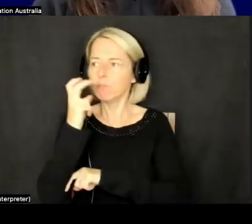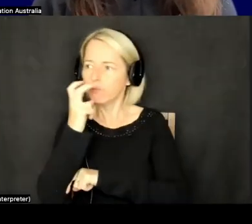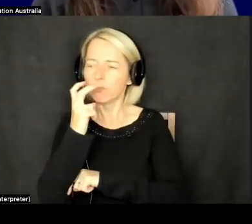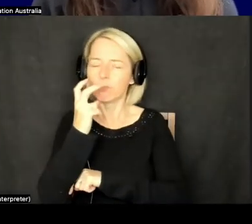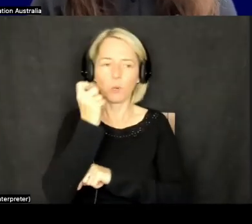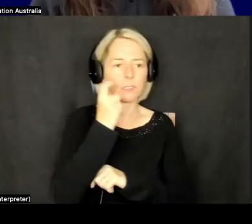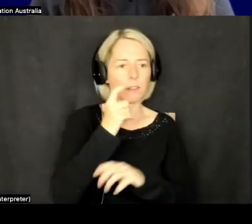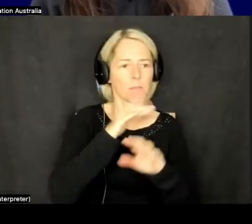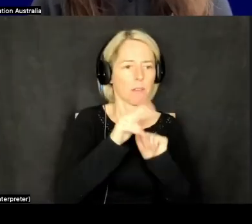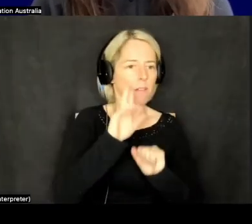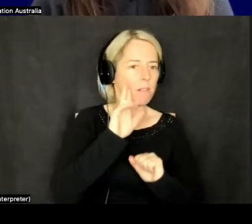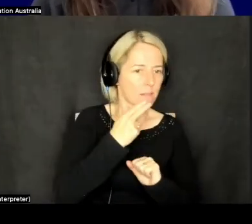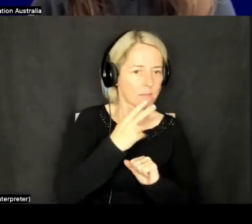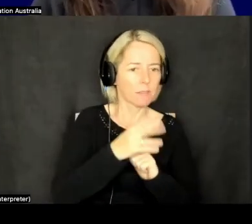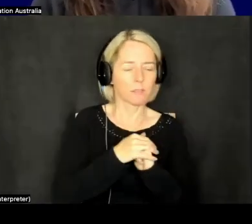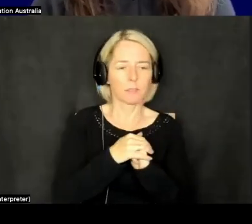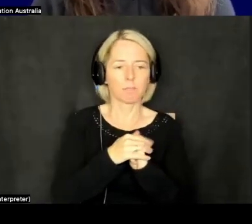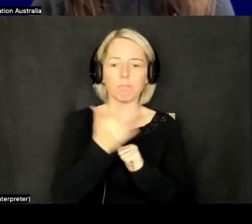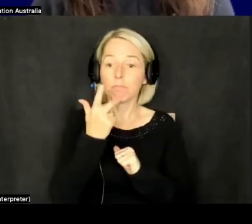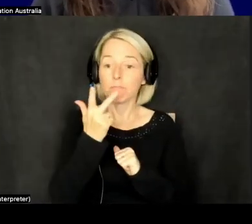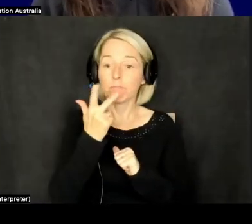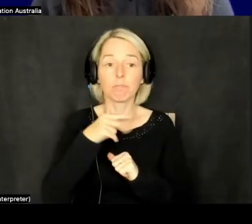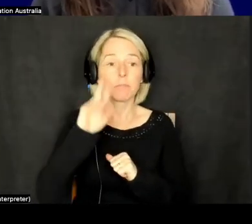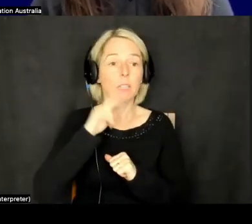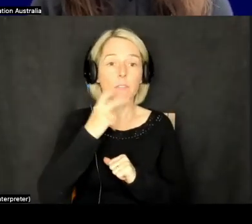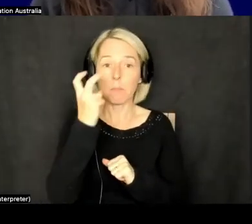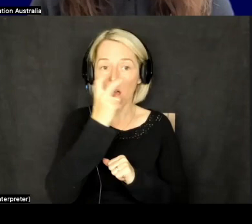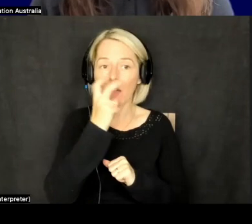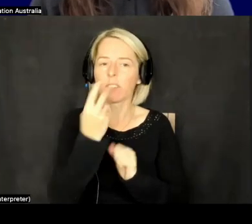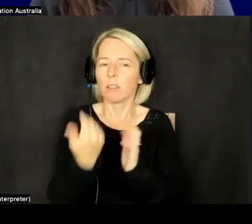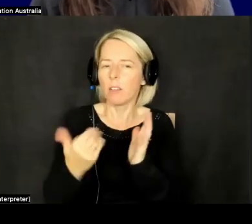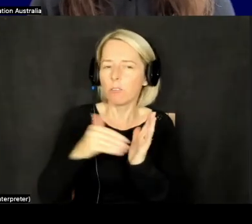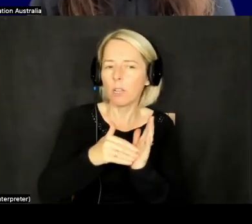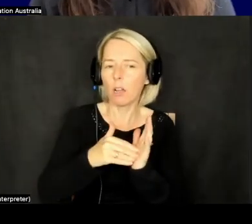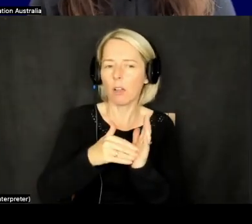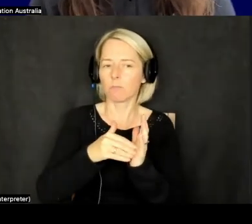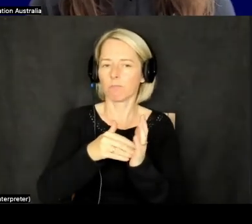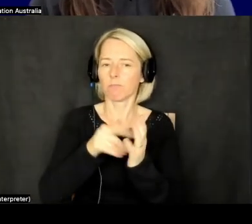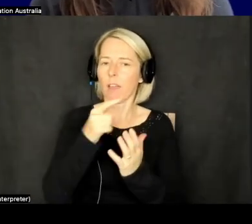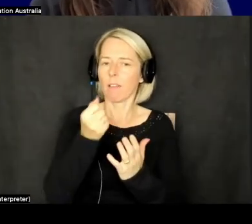they're working in deafblindness, with that extra degree of work experience and deafblind knowledge,